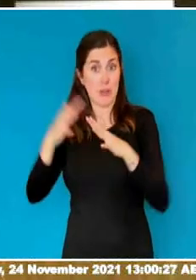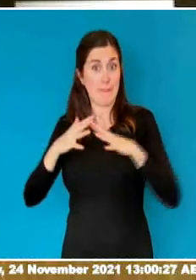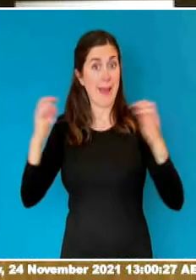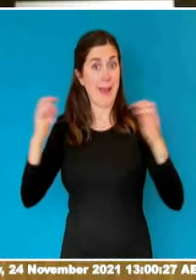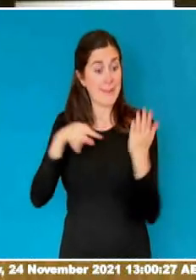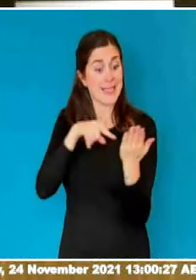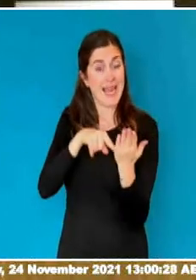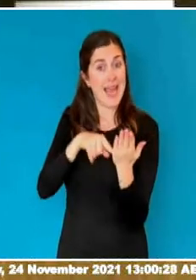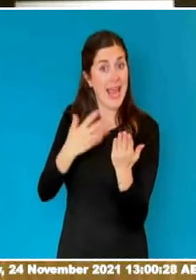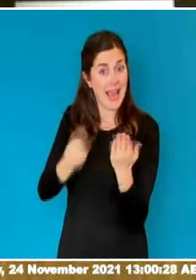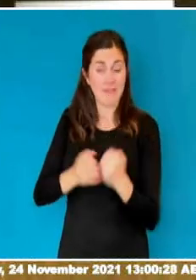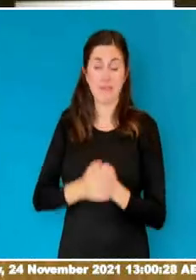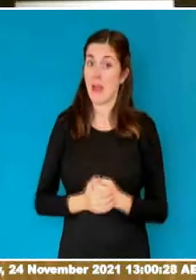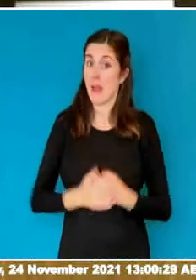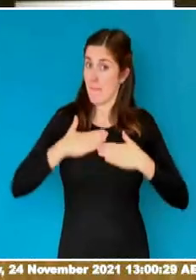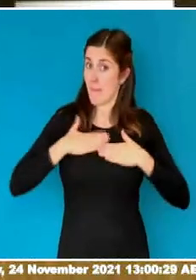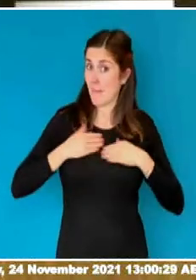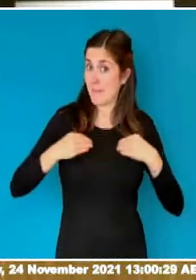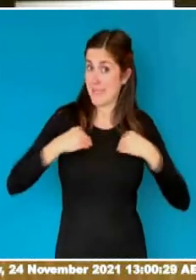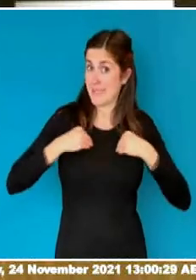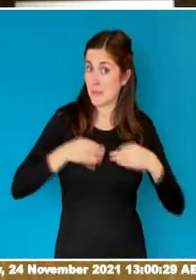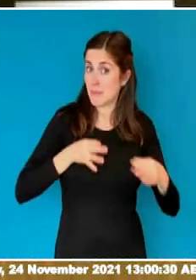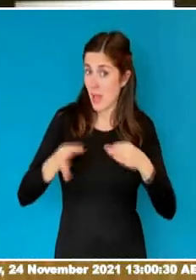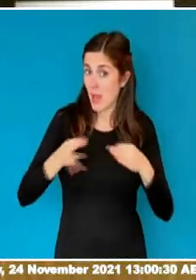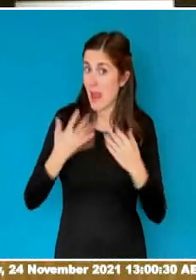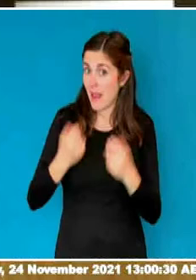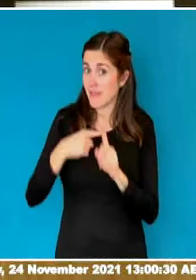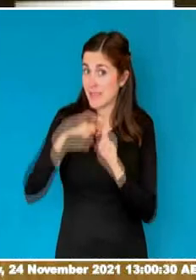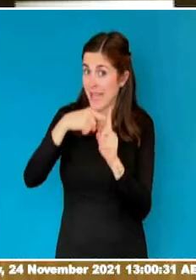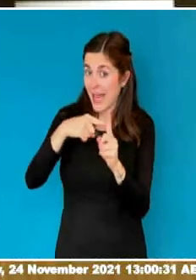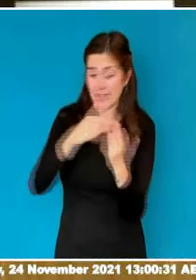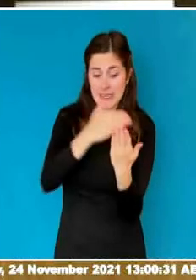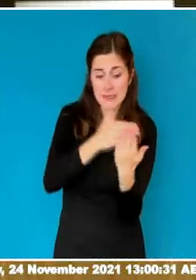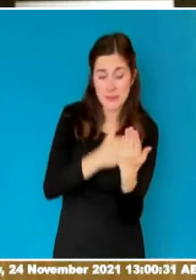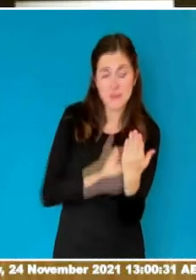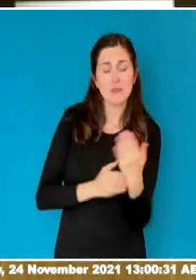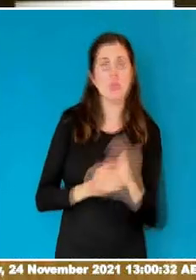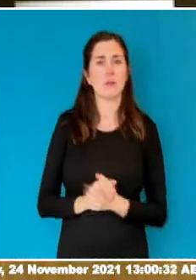plan. And, more importantly, we are actually, as part of our new diversity and